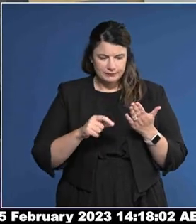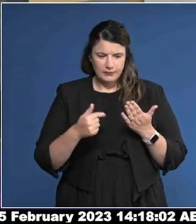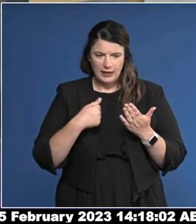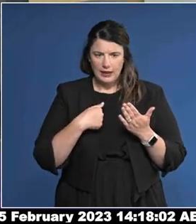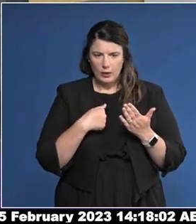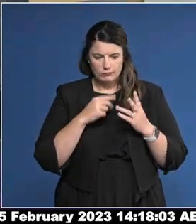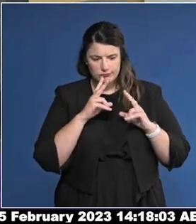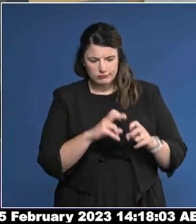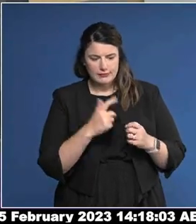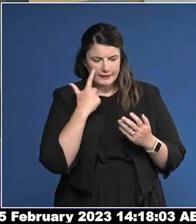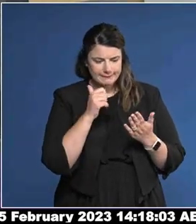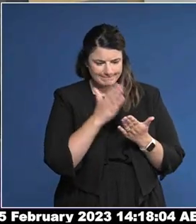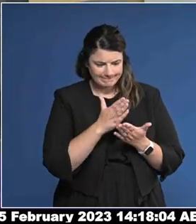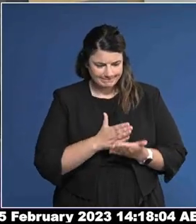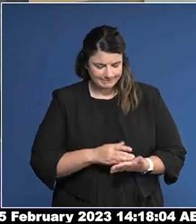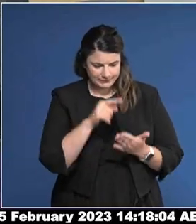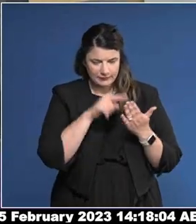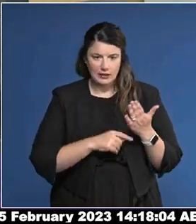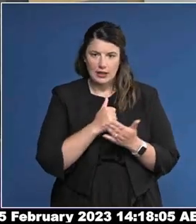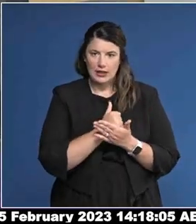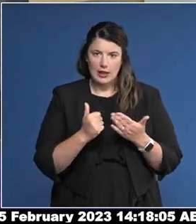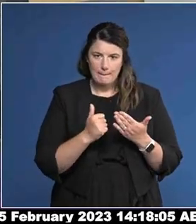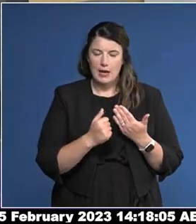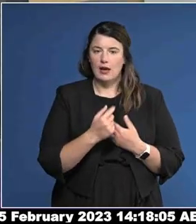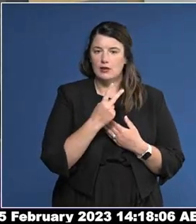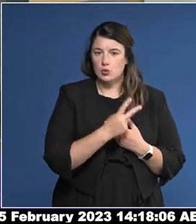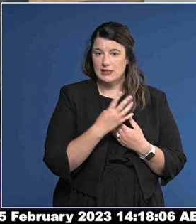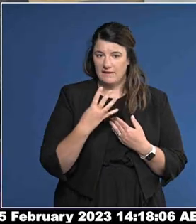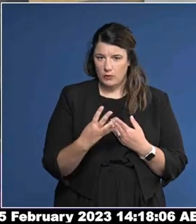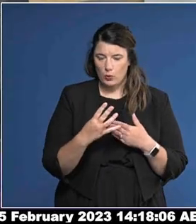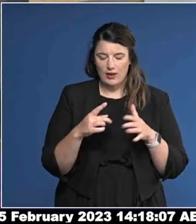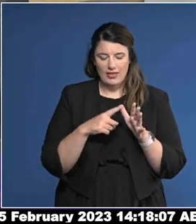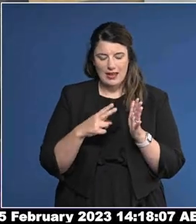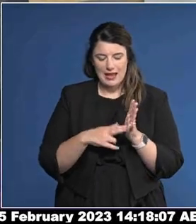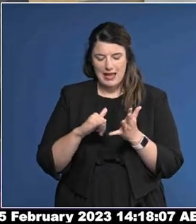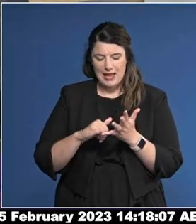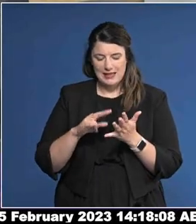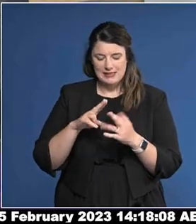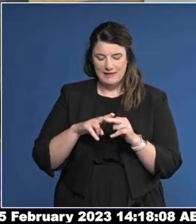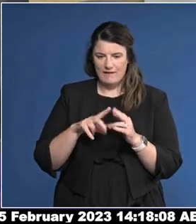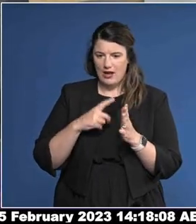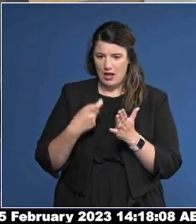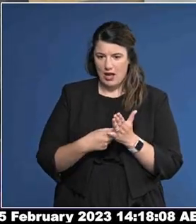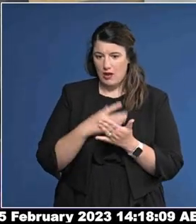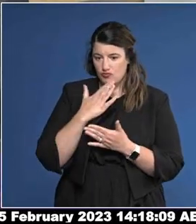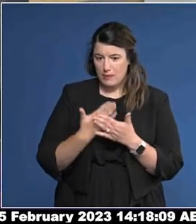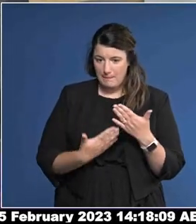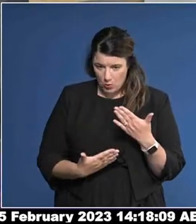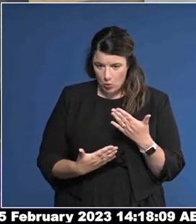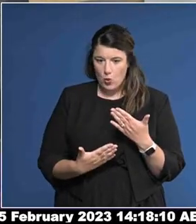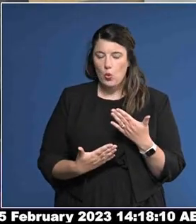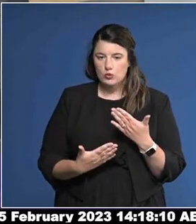As documented in the Ansvar report, the board's finance audit and risk committee did